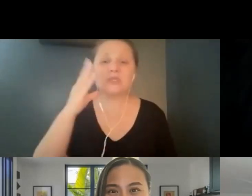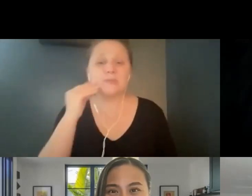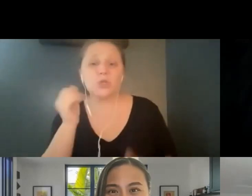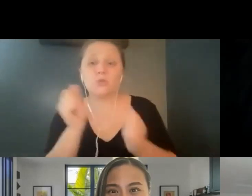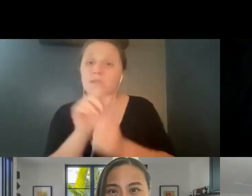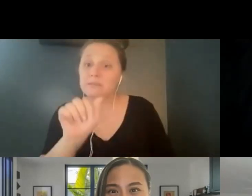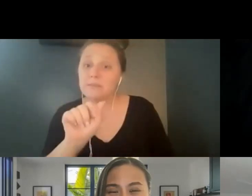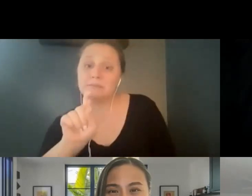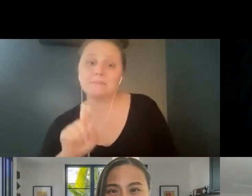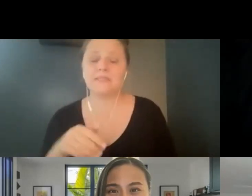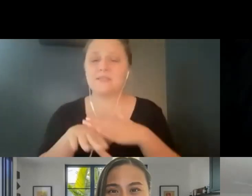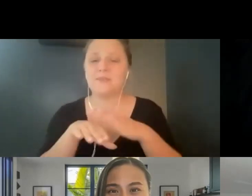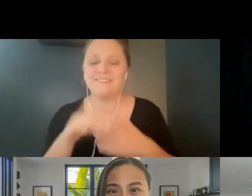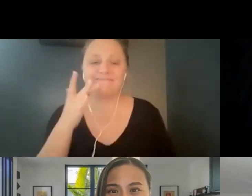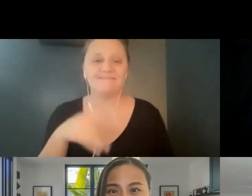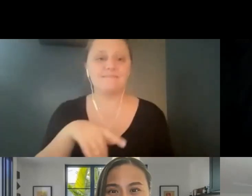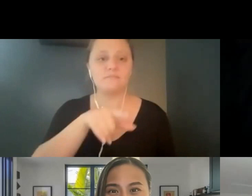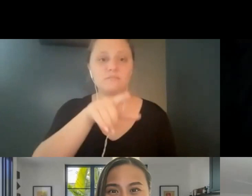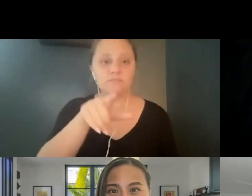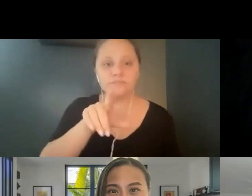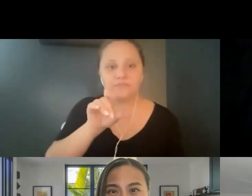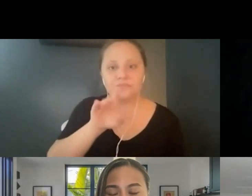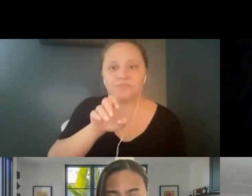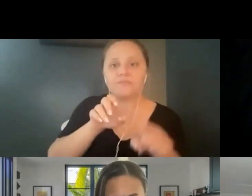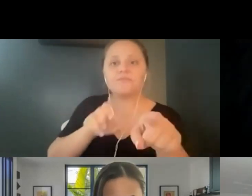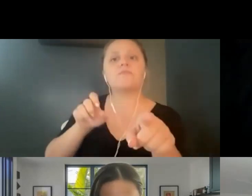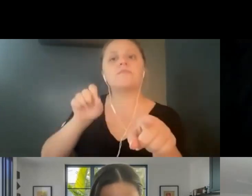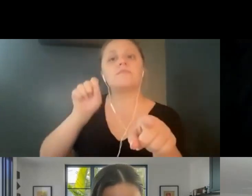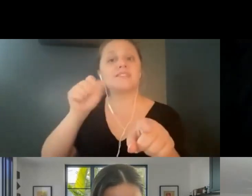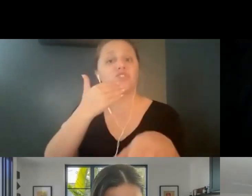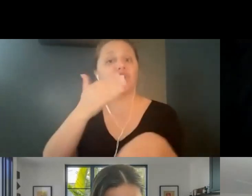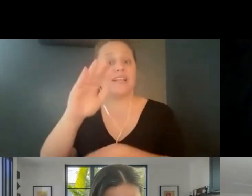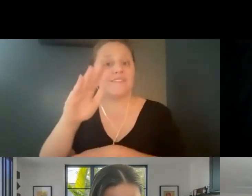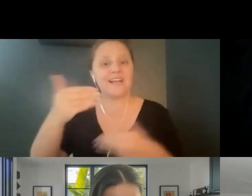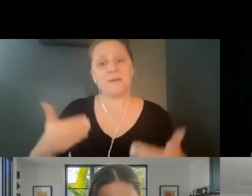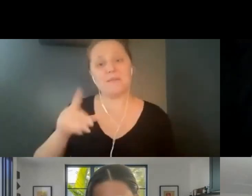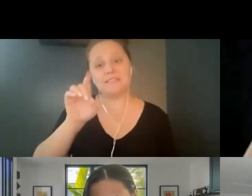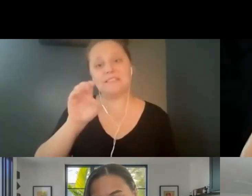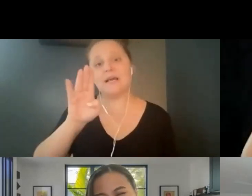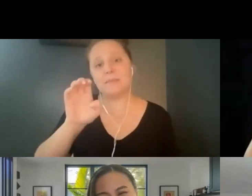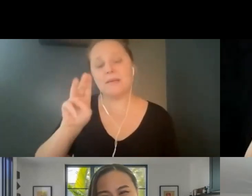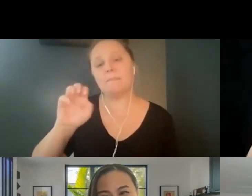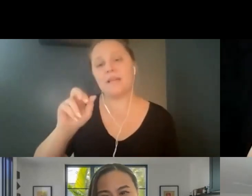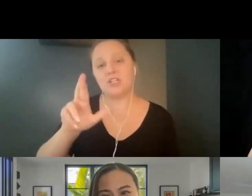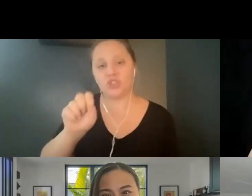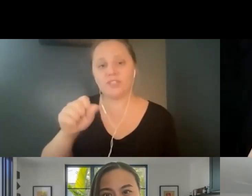Hi, yes, good evening everyone my name is Debbie Majors. I am recently retired and